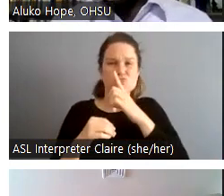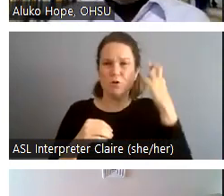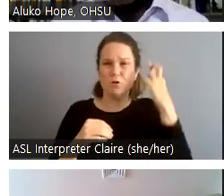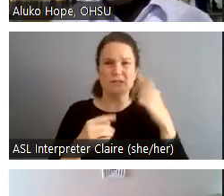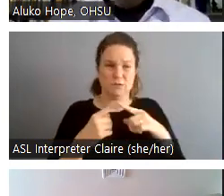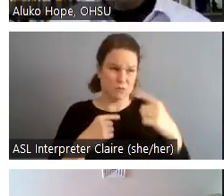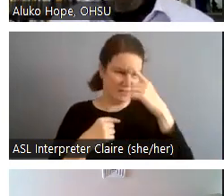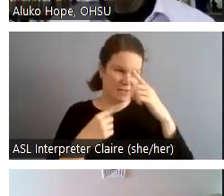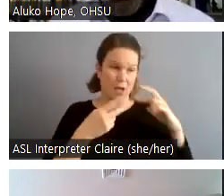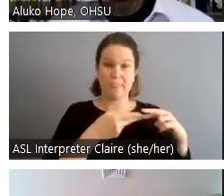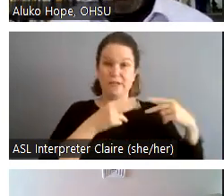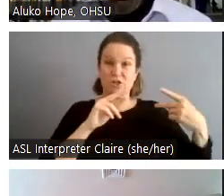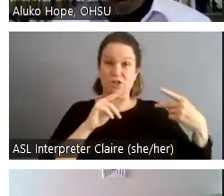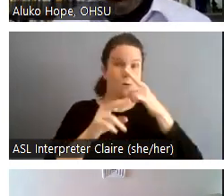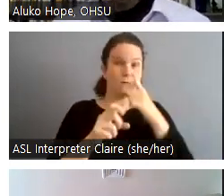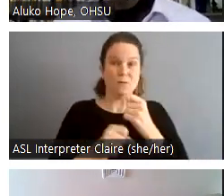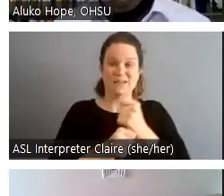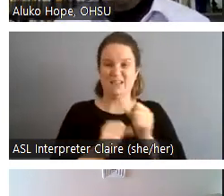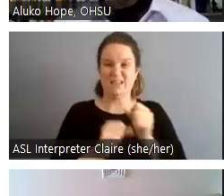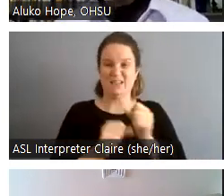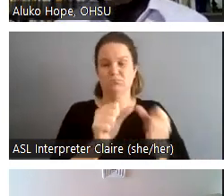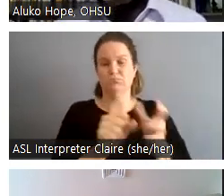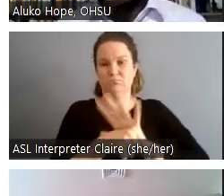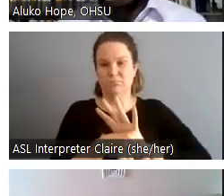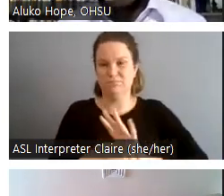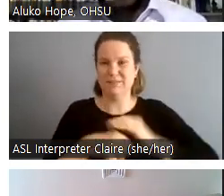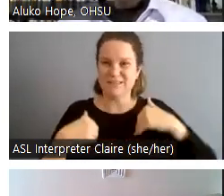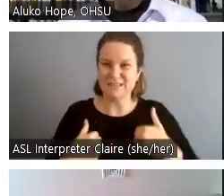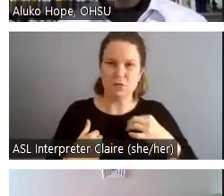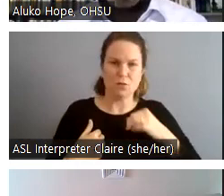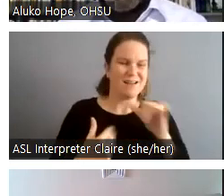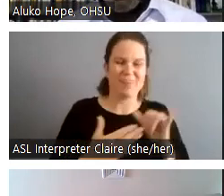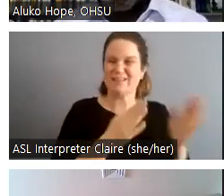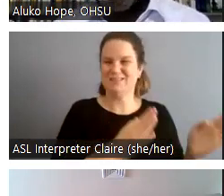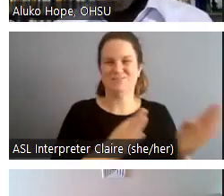the genetics of who gets post- viral fatigue is any different, and I